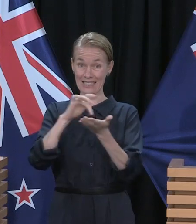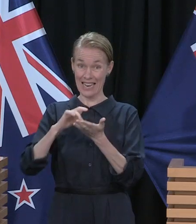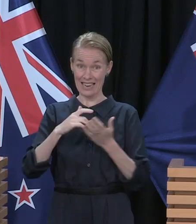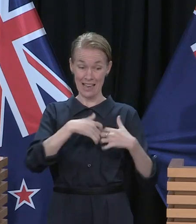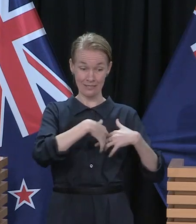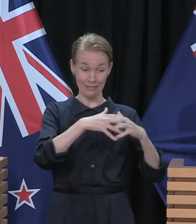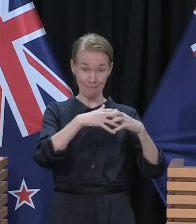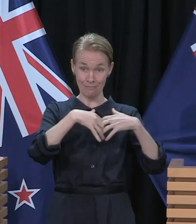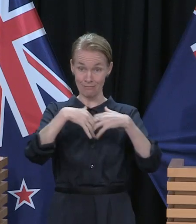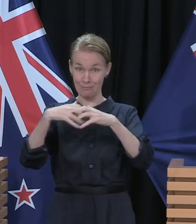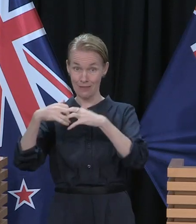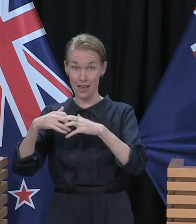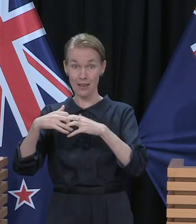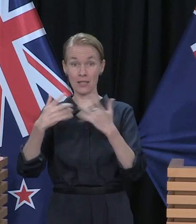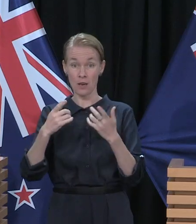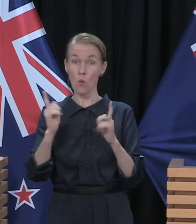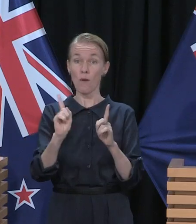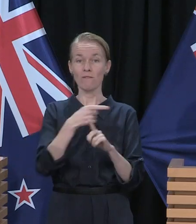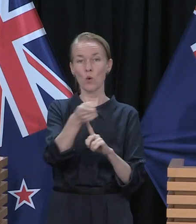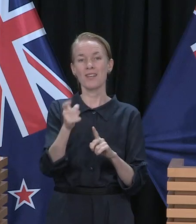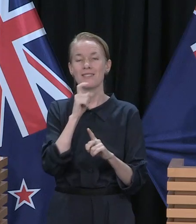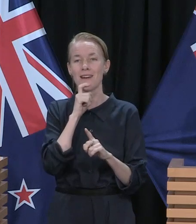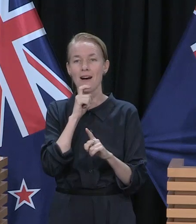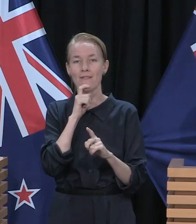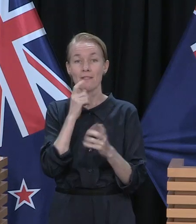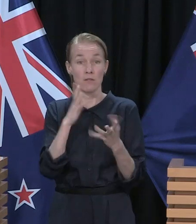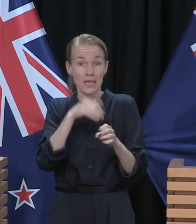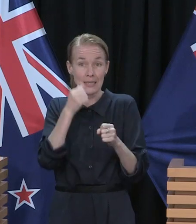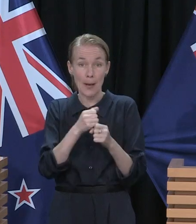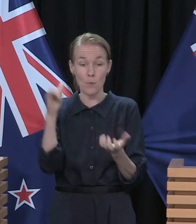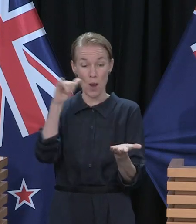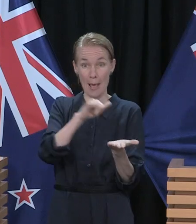they have just been standing up all these testing facilities to make sure we're